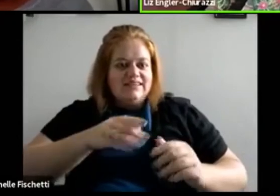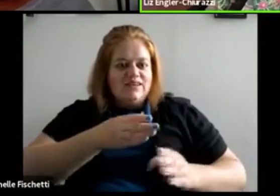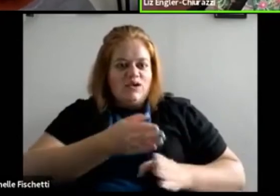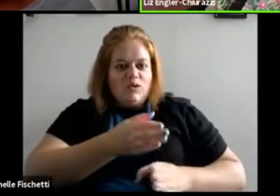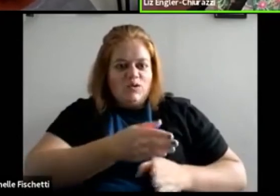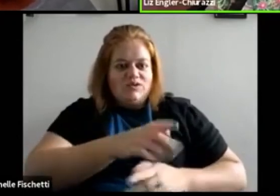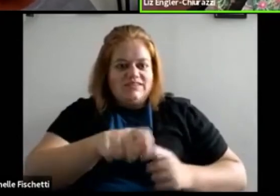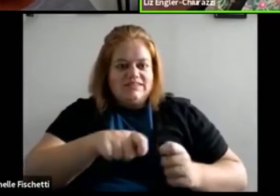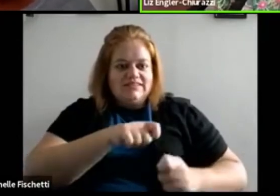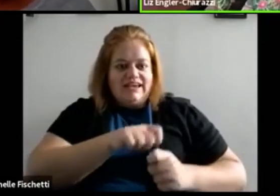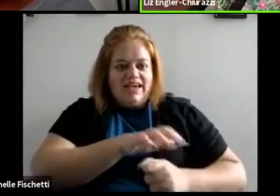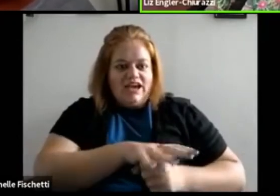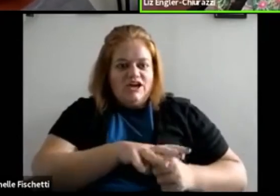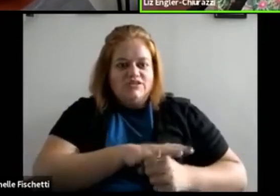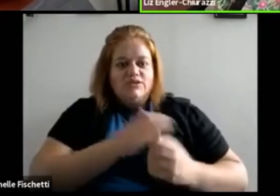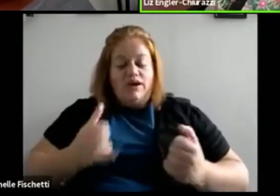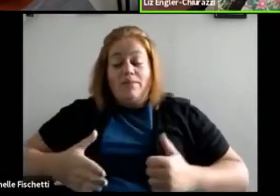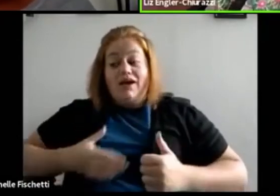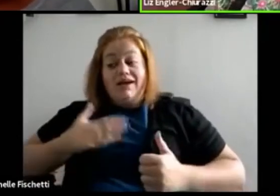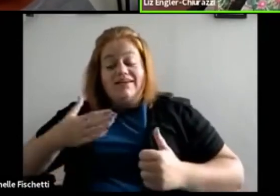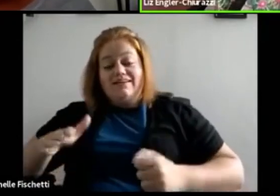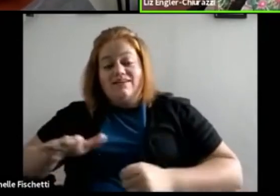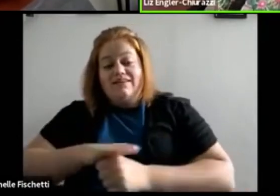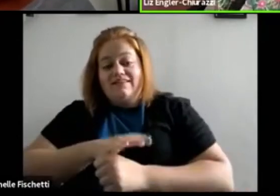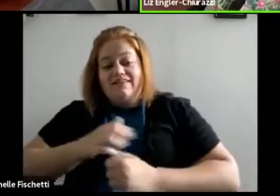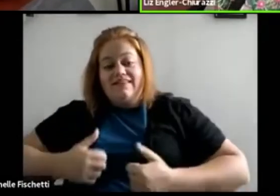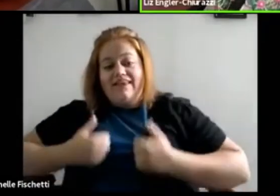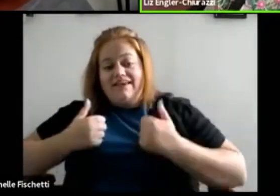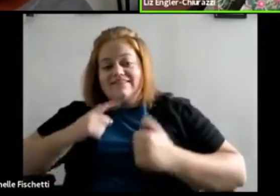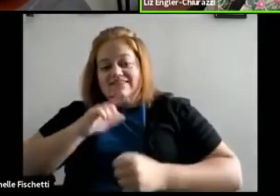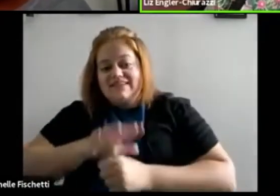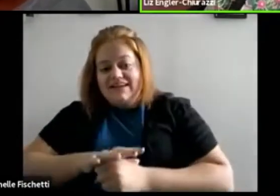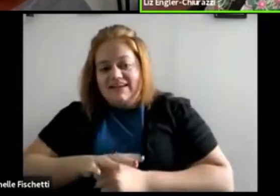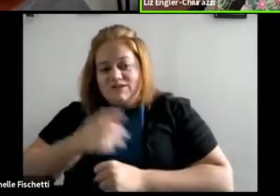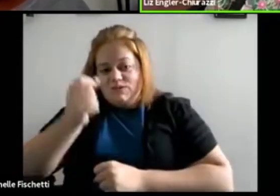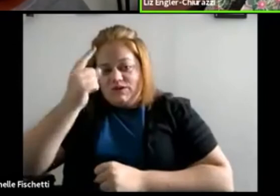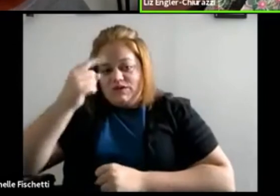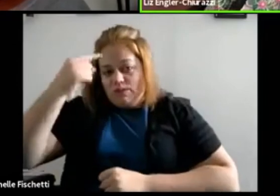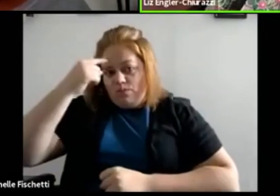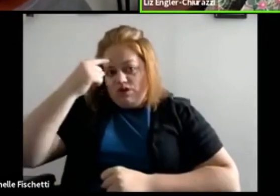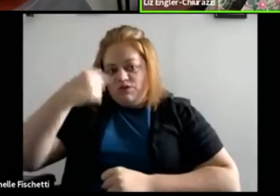life to try and understand how the brain works so that we can advance